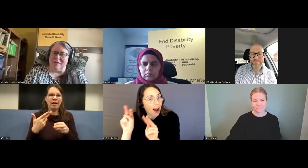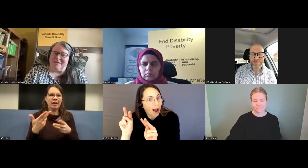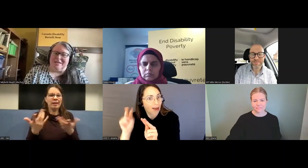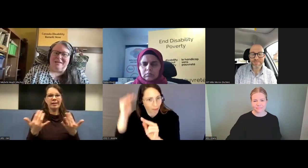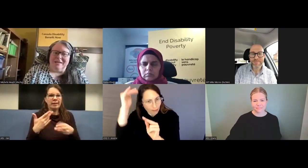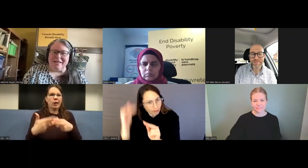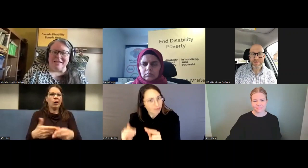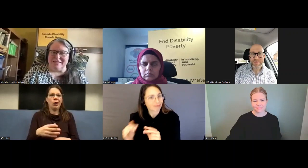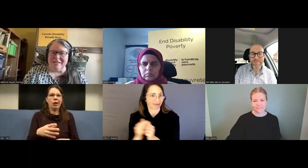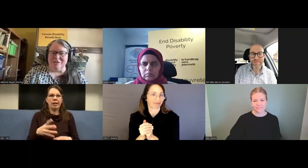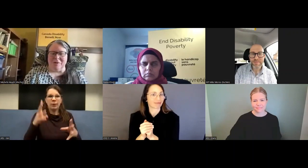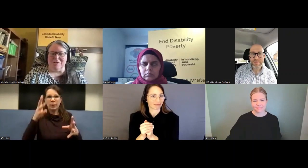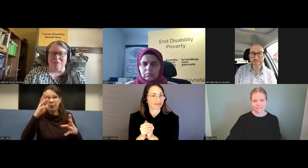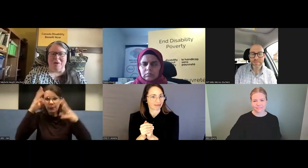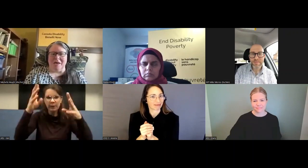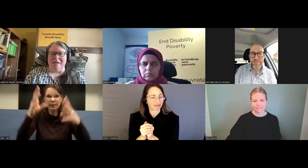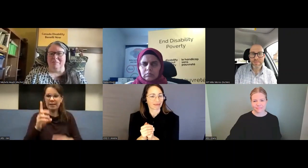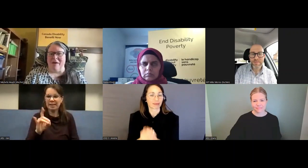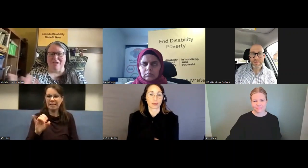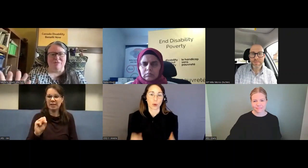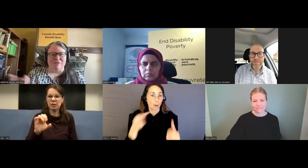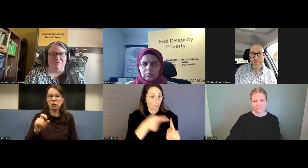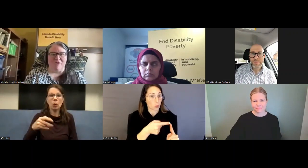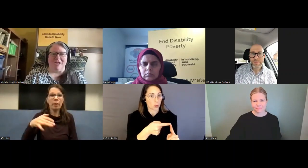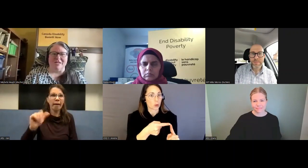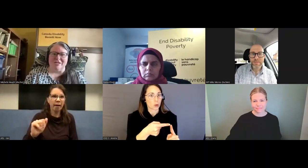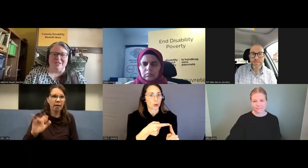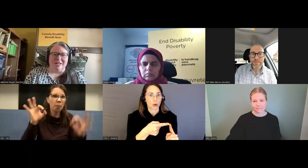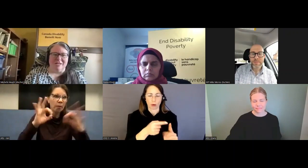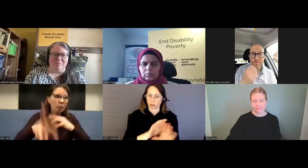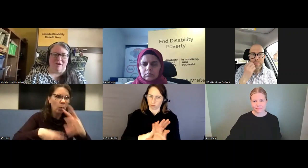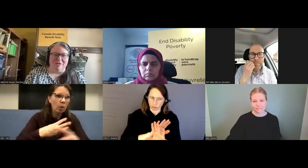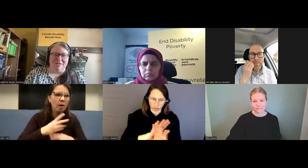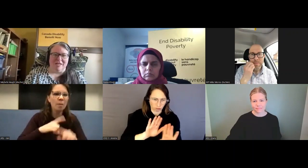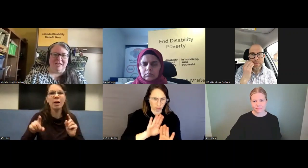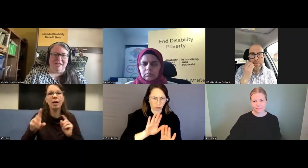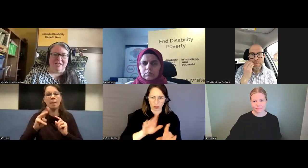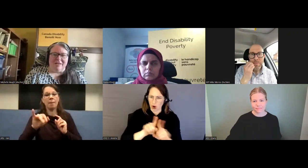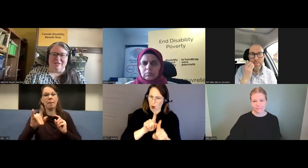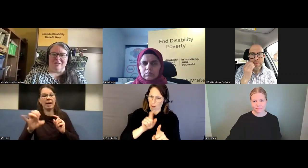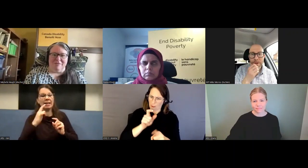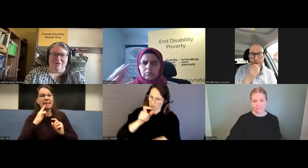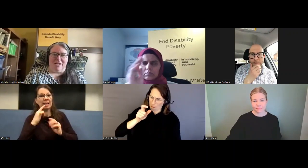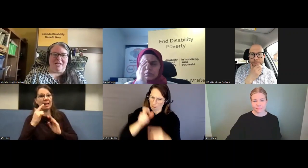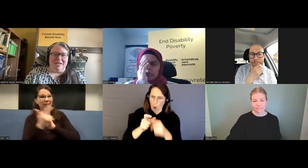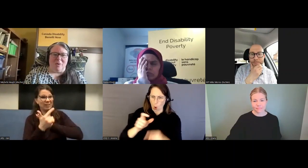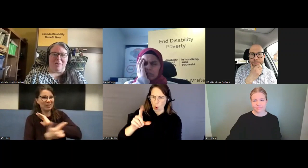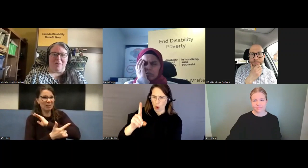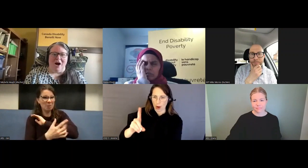IS THE SITUATION WE'RE IN. MIKE USED THE PHRASE LEGISLATED POVERTY. THAT REALLY IS WHERE WE ARE.